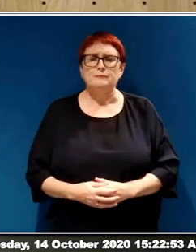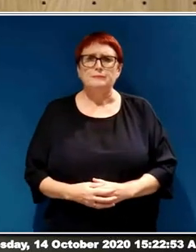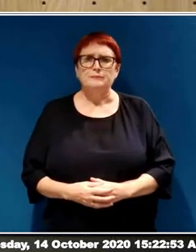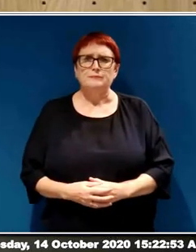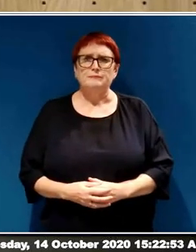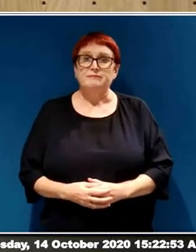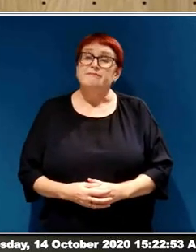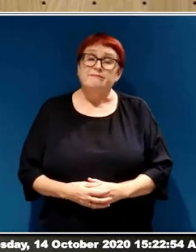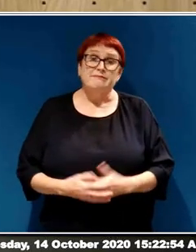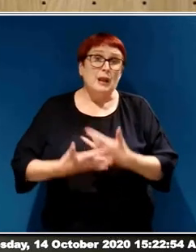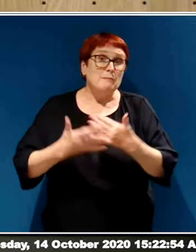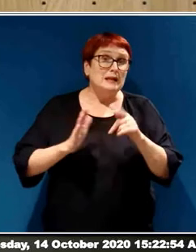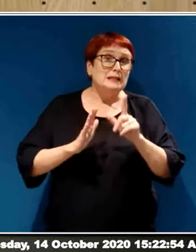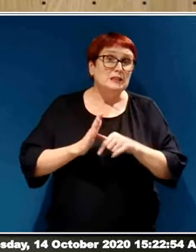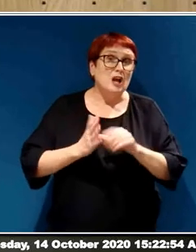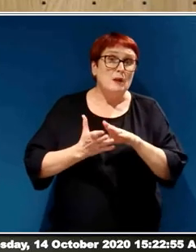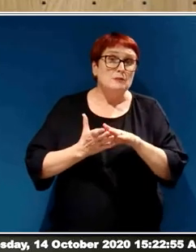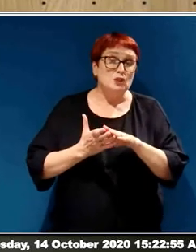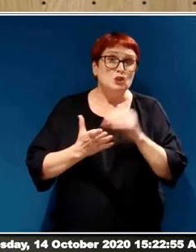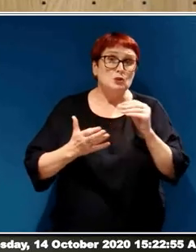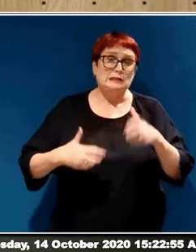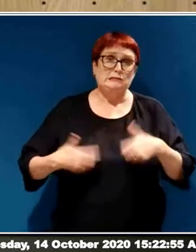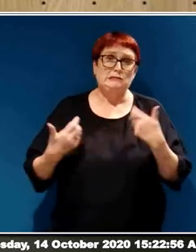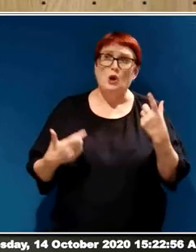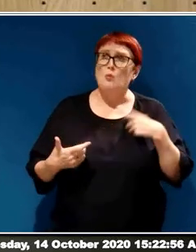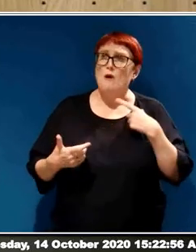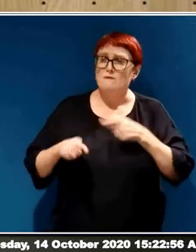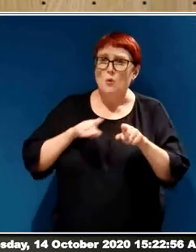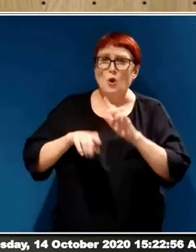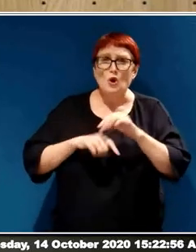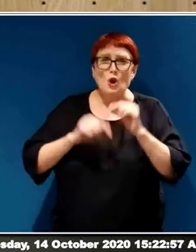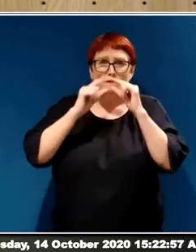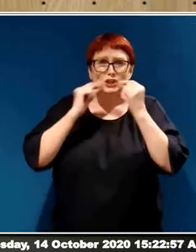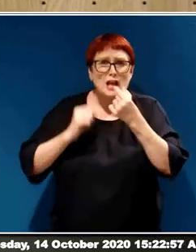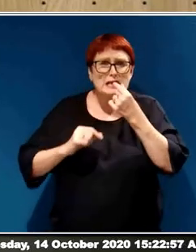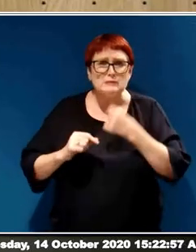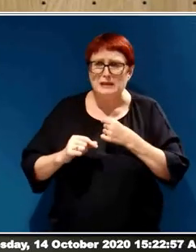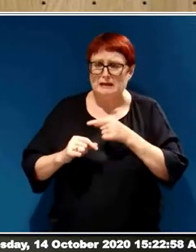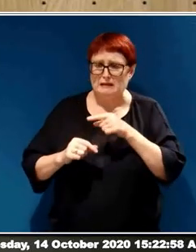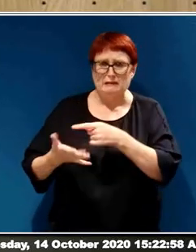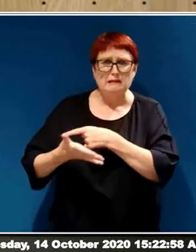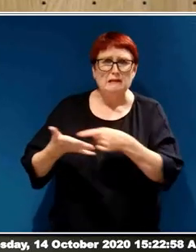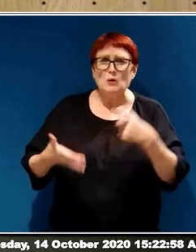Why is this relevant?". So it's helping students engage with something that the immediate use of it